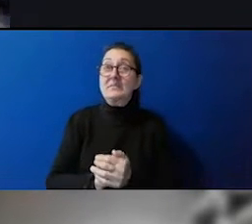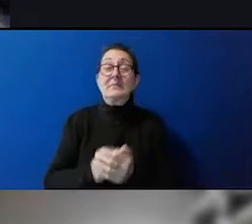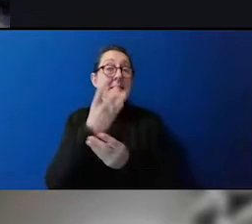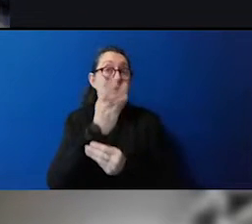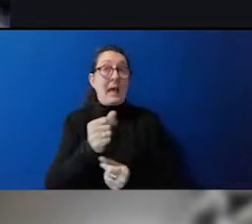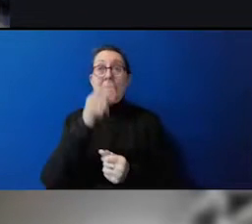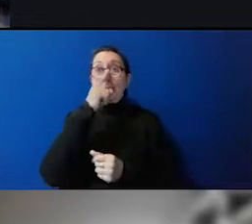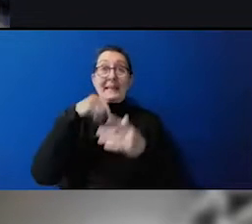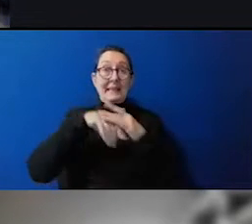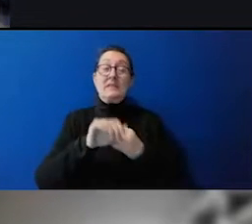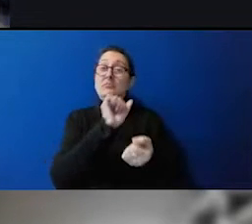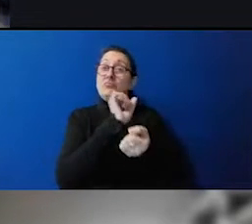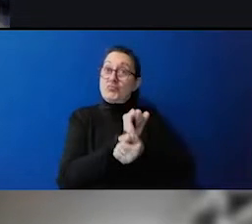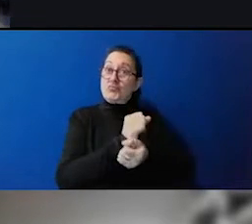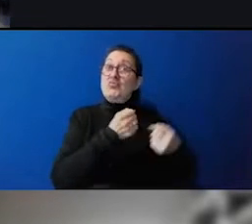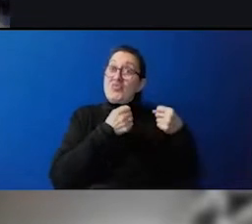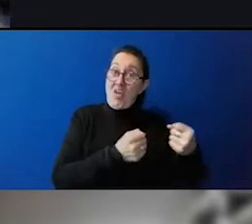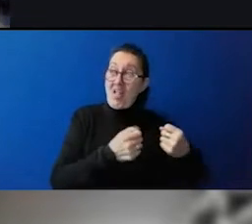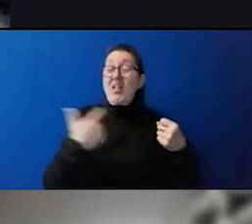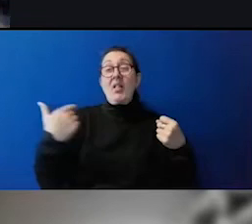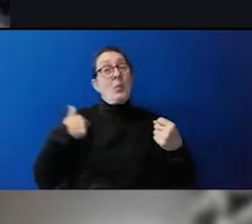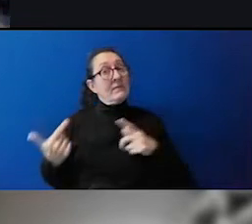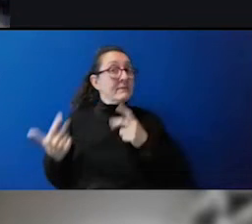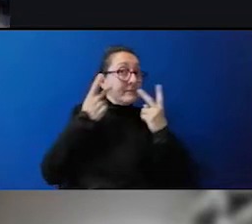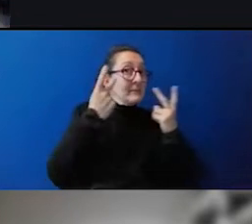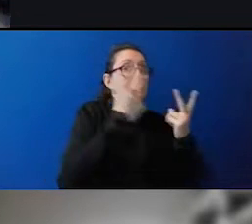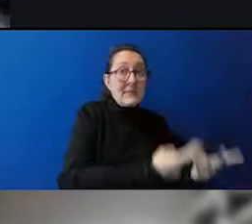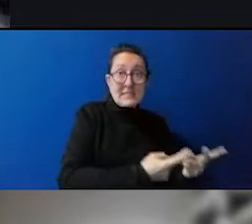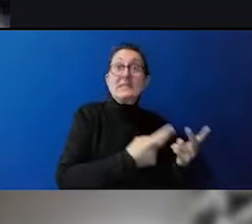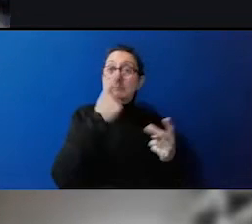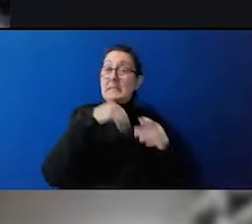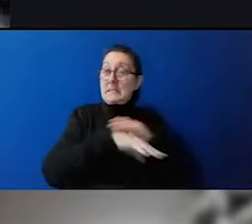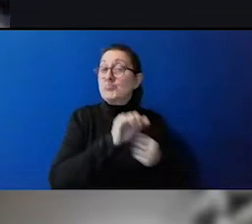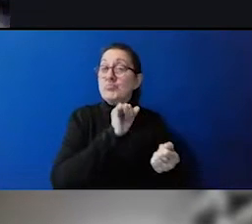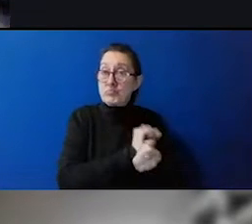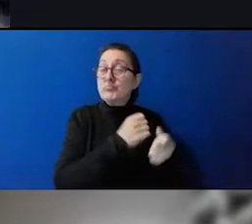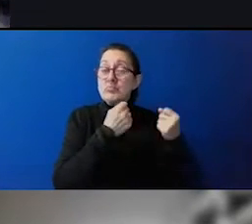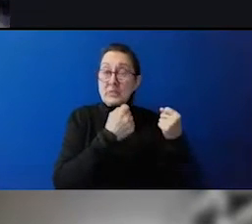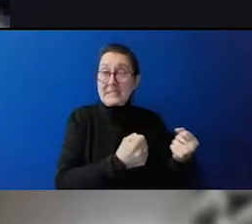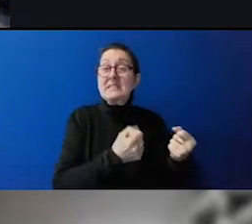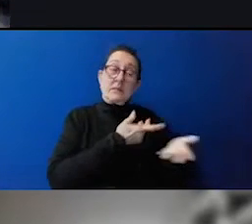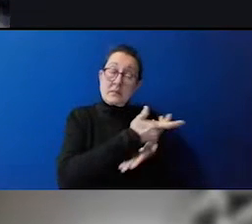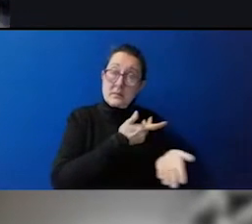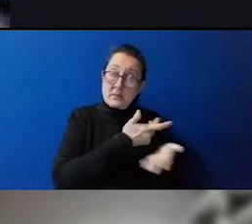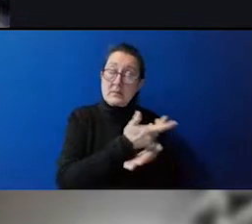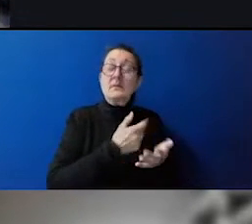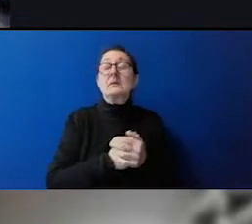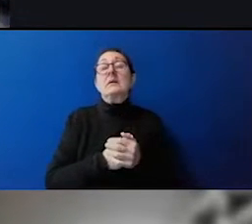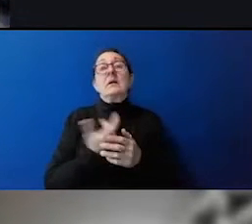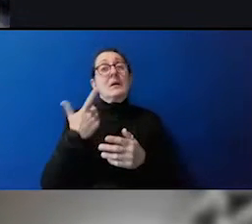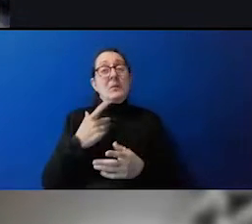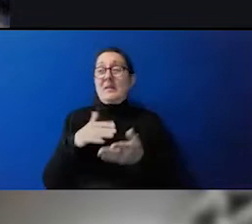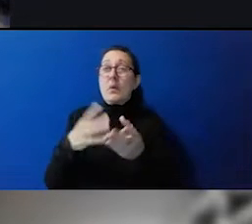travel to the local jail and correctional centers uh we also assist with discrimination and police